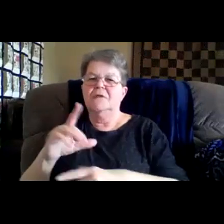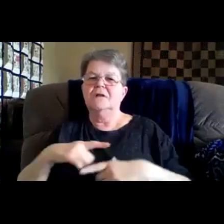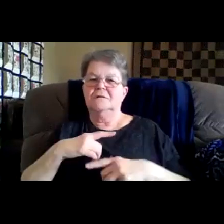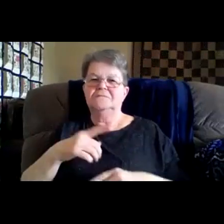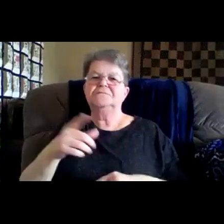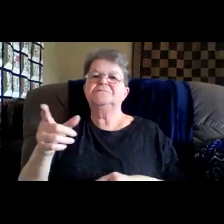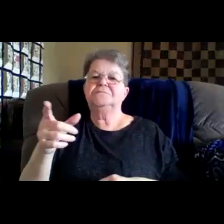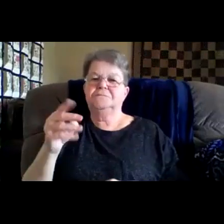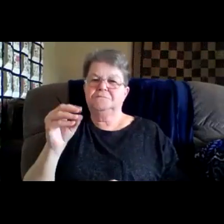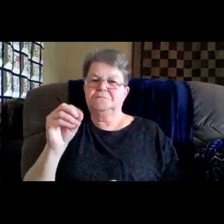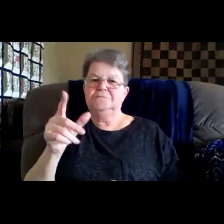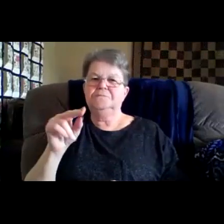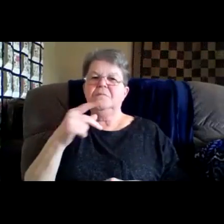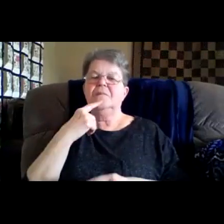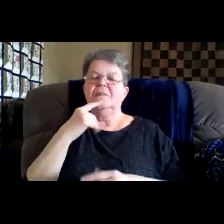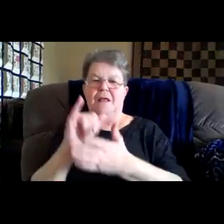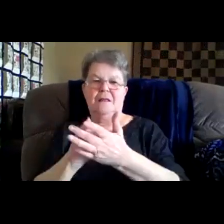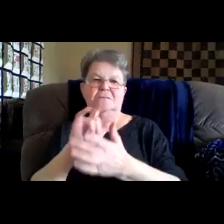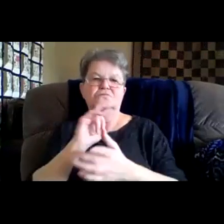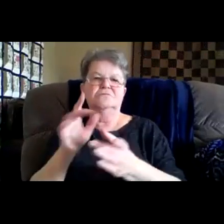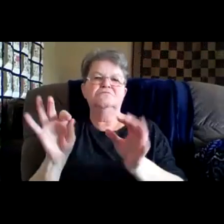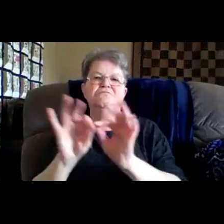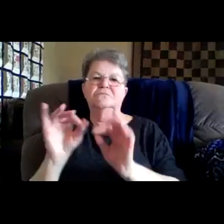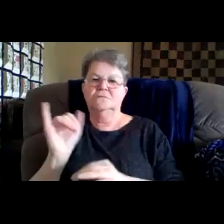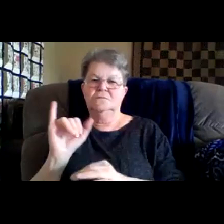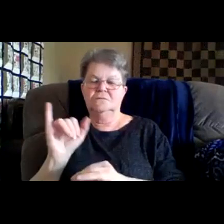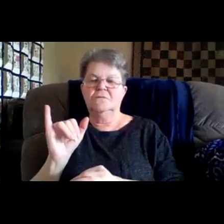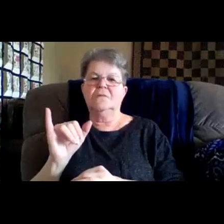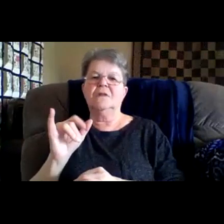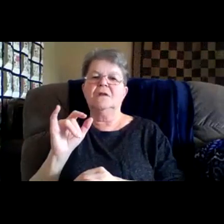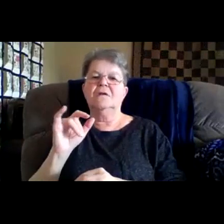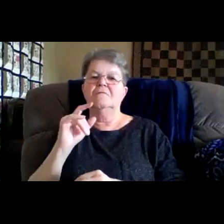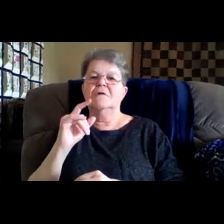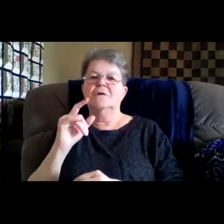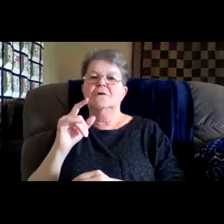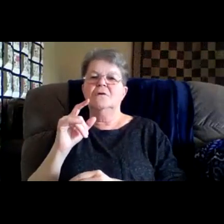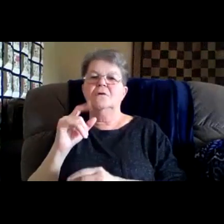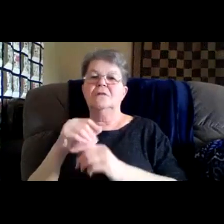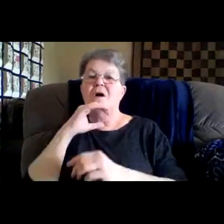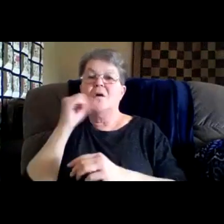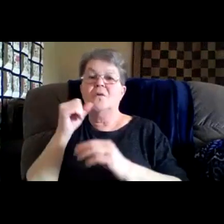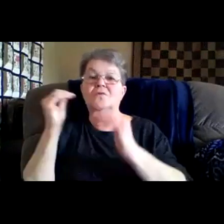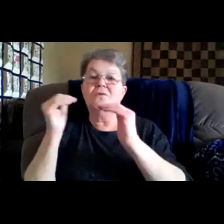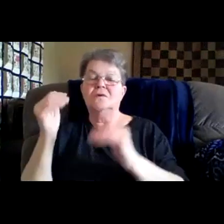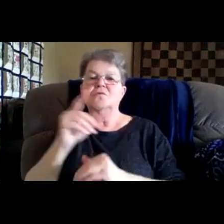And you know, that, like, for example, for the case we worked on for an older adult, what she really needed help was she needed service and support.